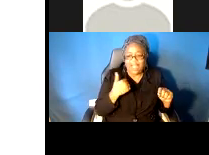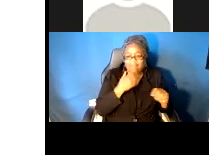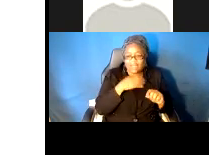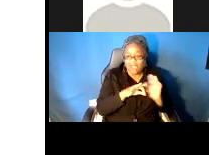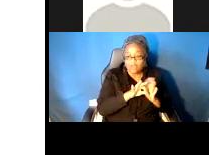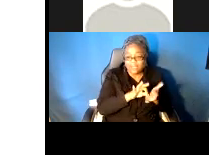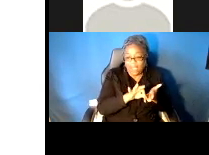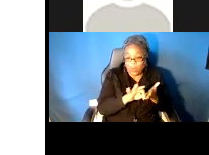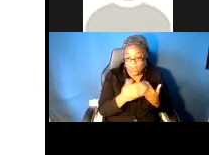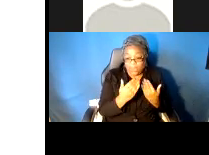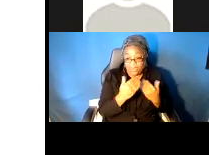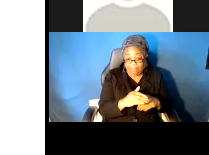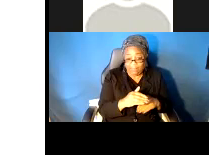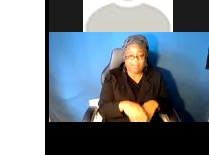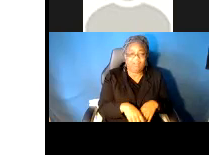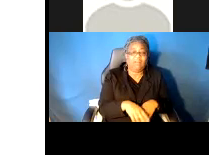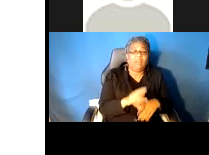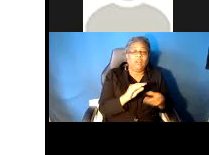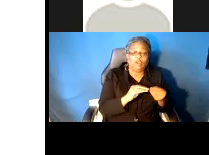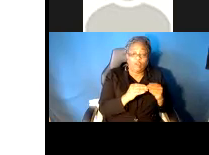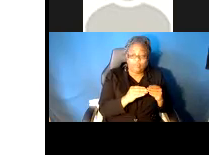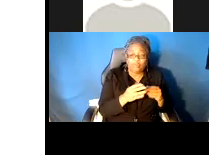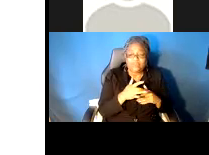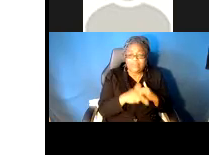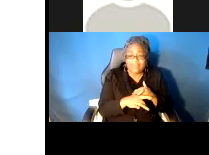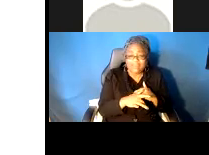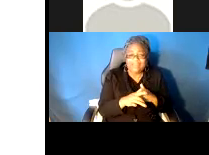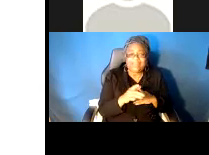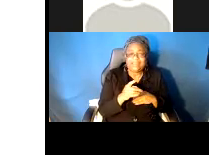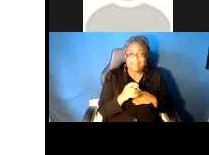numbers, spaces, and paragraph breaks. Please know there is no formatting